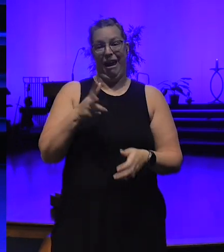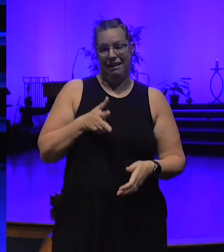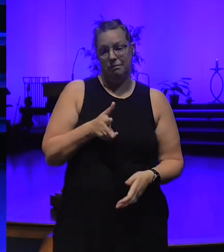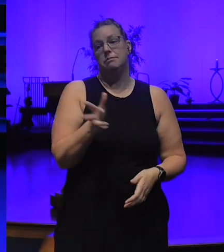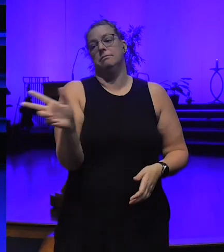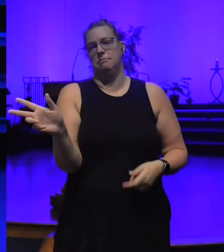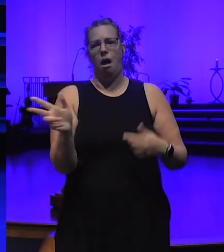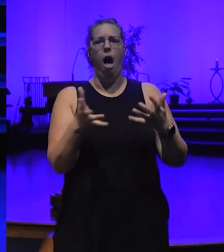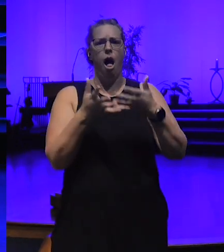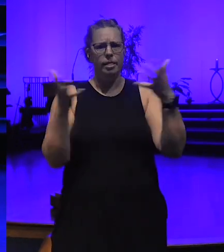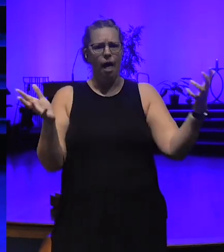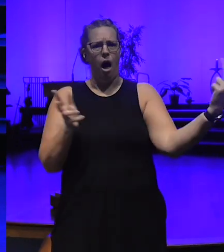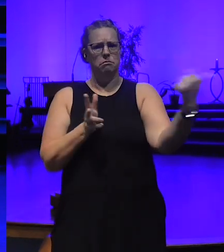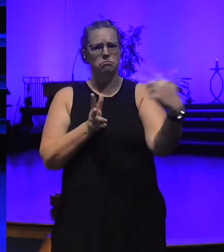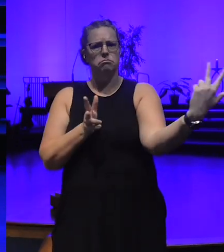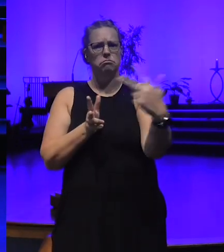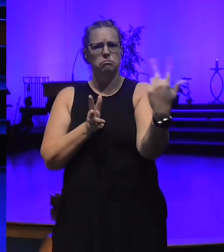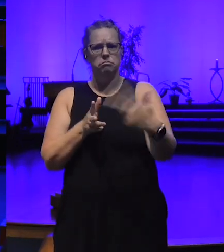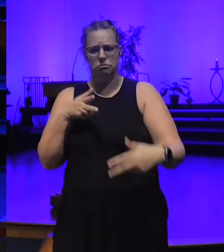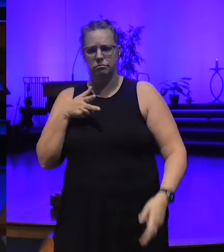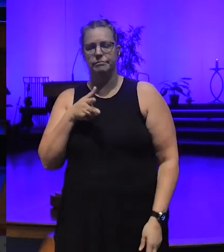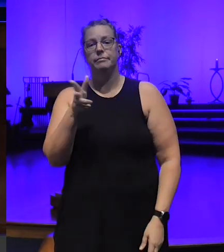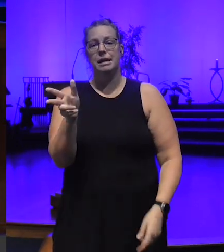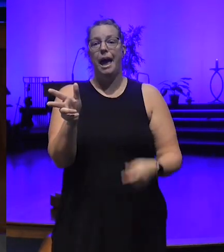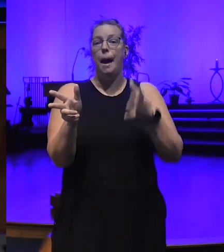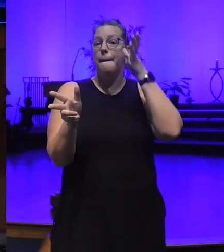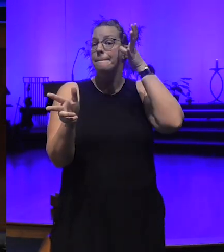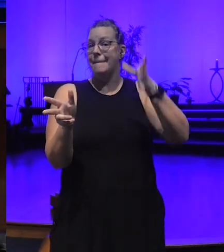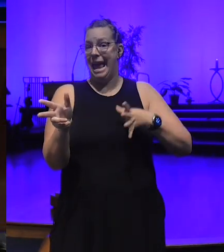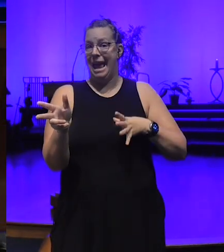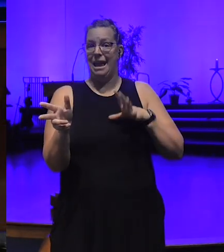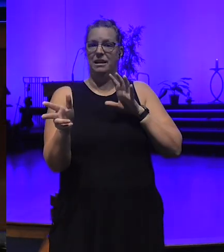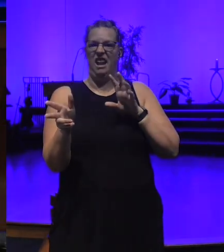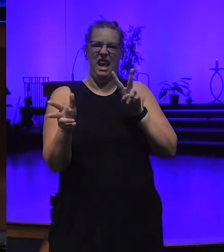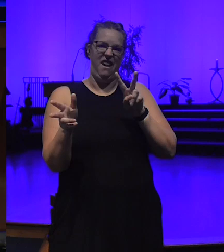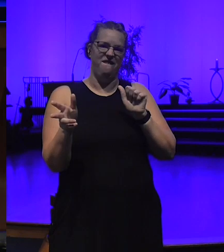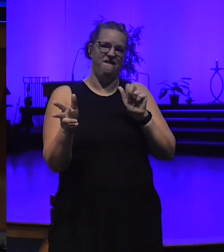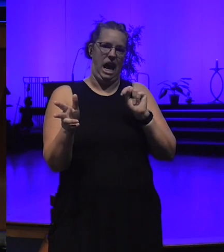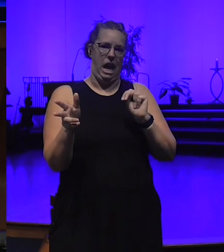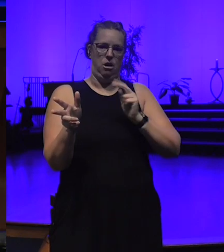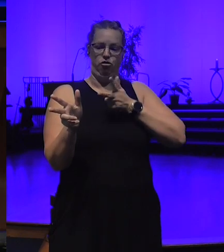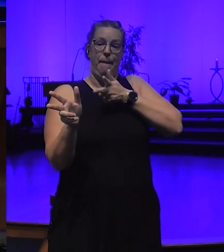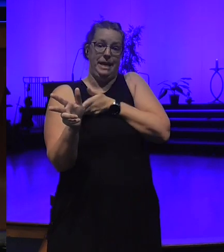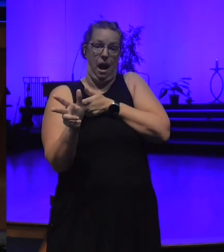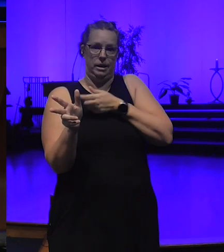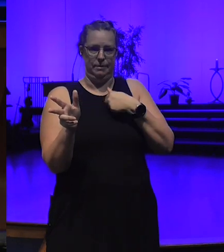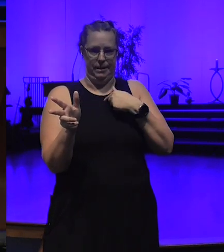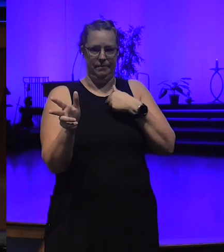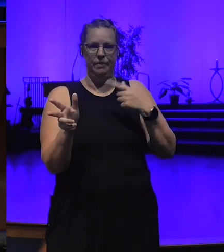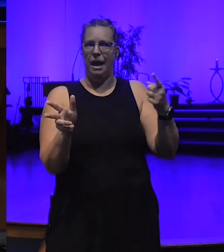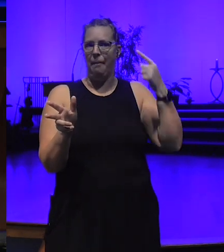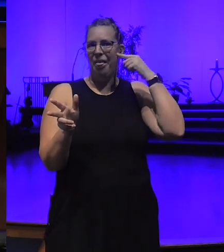and there's a a man in a minivan behind me and um you he must think that I have room to move